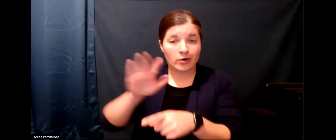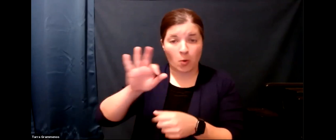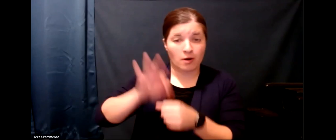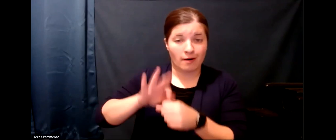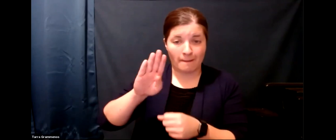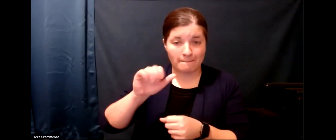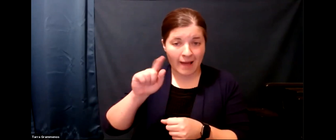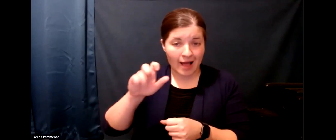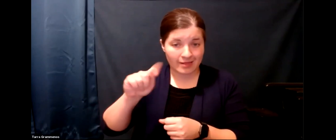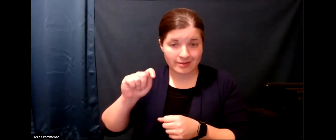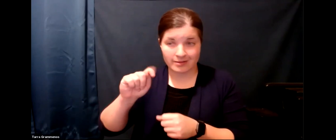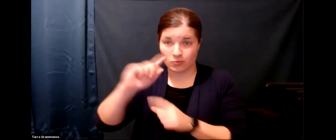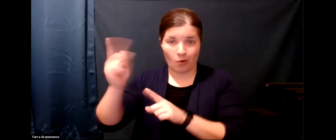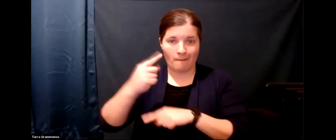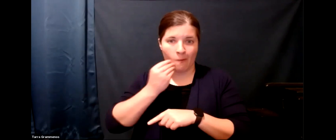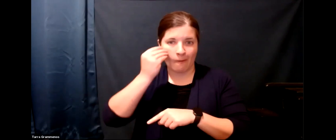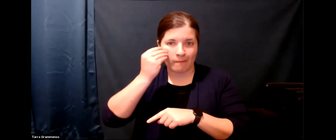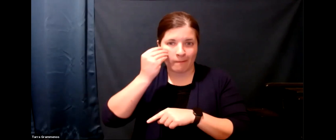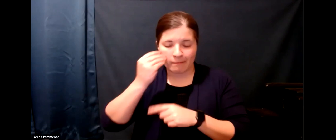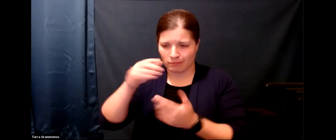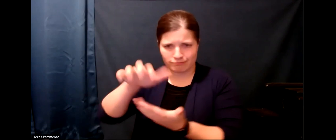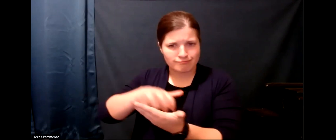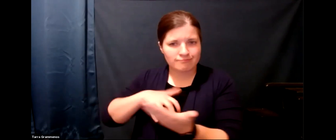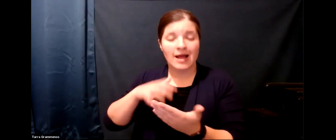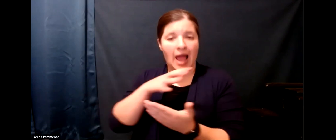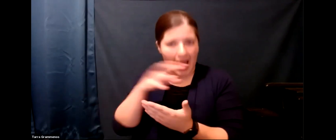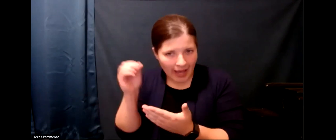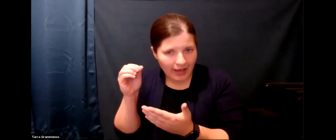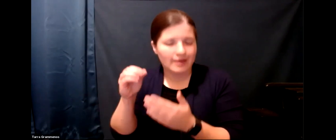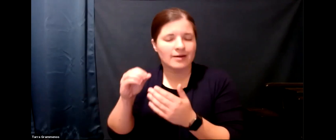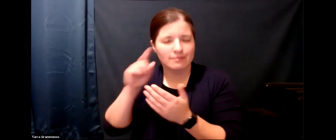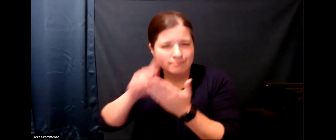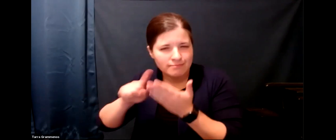you, and it's where you can find out more information about serving as an election judge.